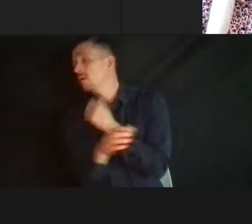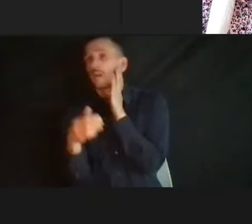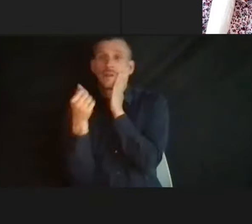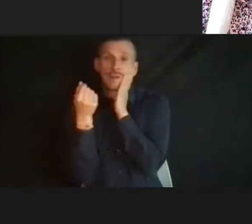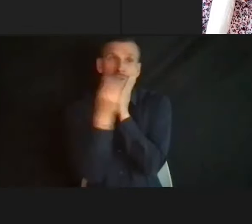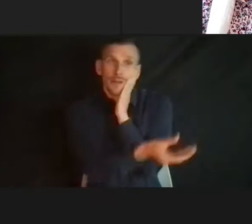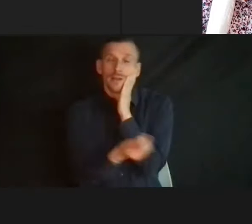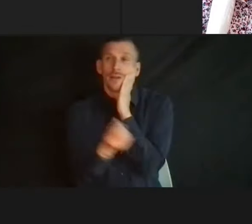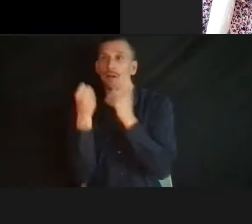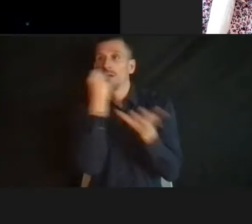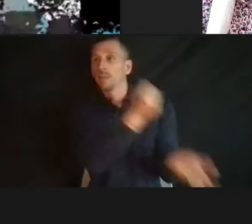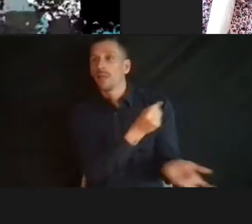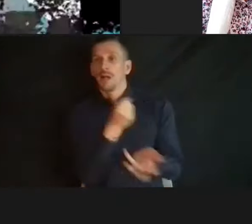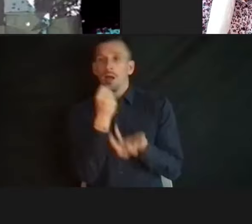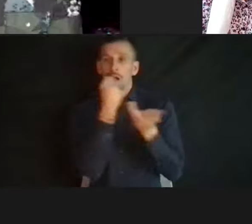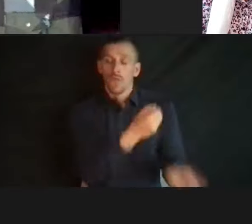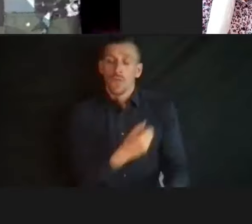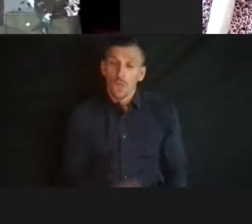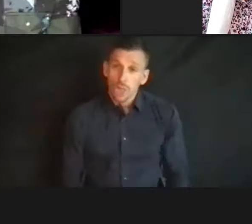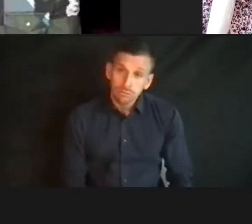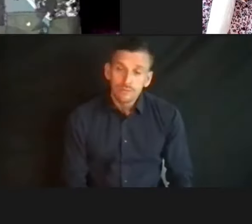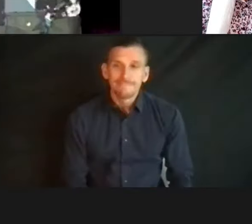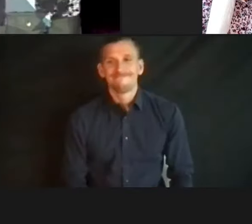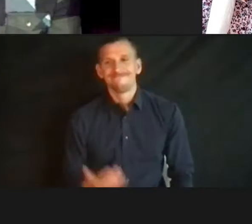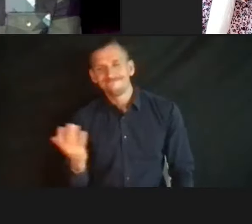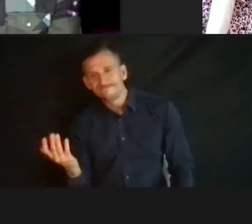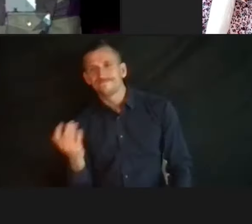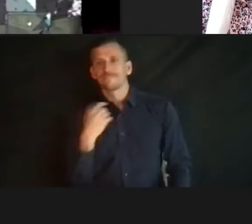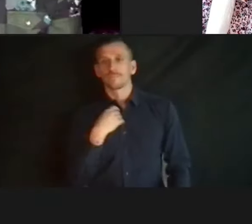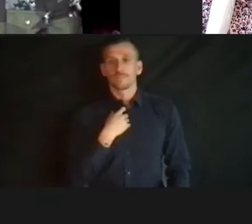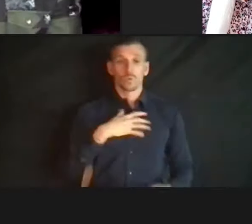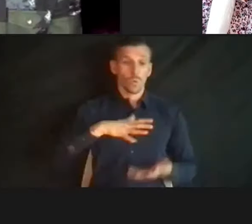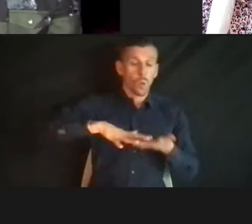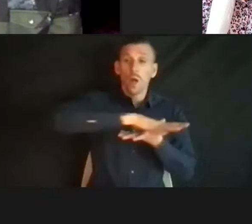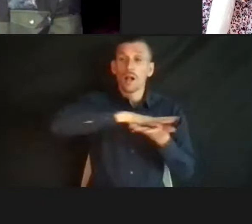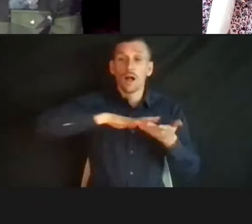be part of it, we cannot be sitting in Geneva, Washington, Rome and writing these projects and